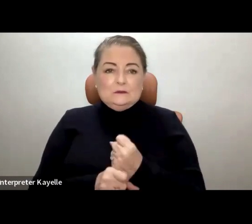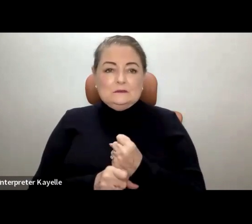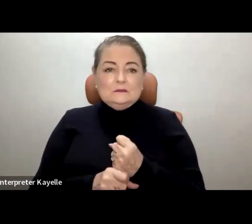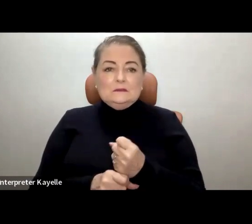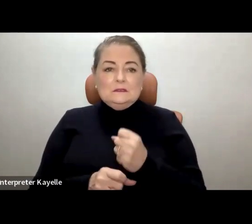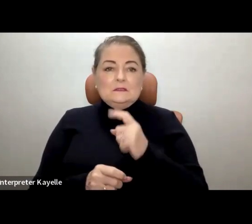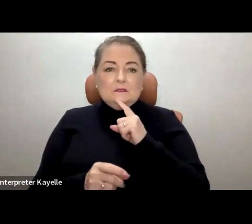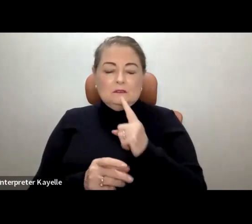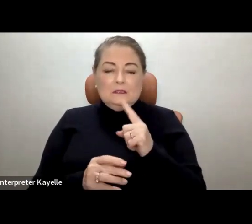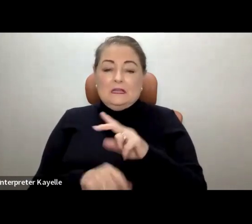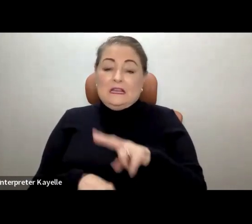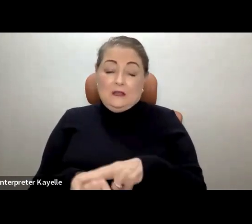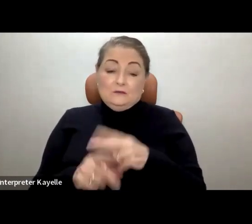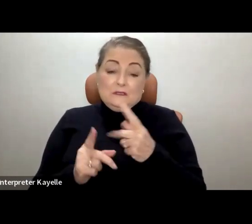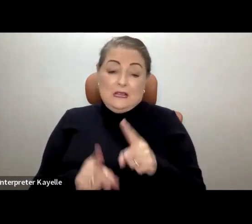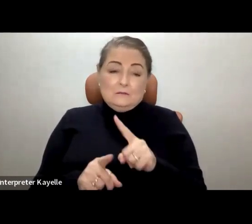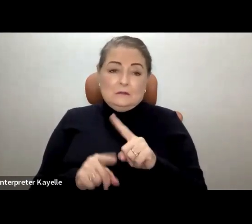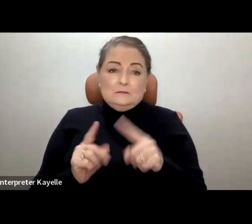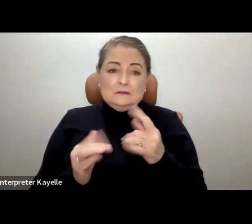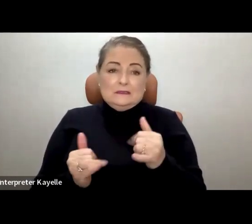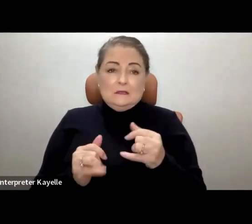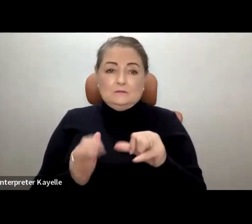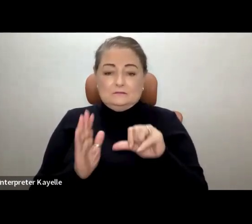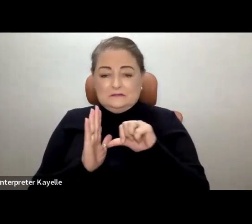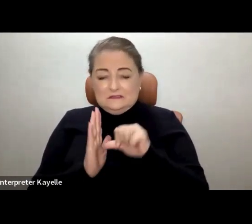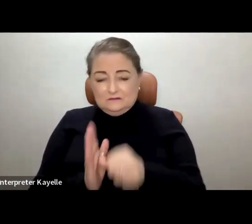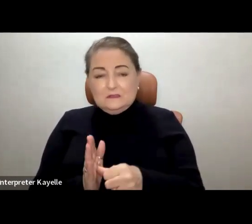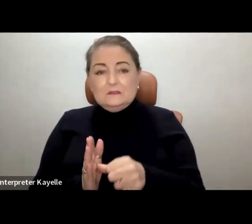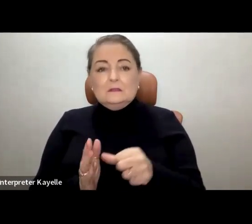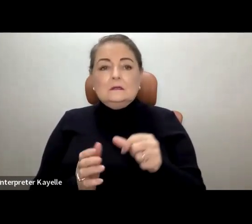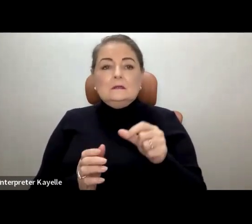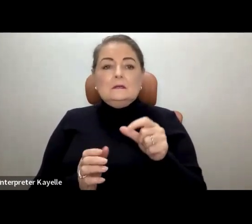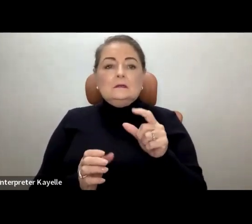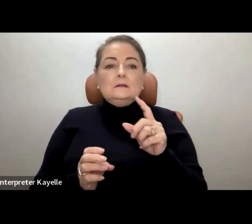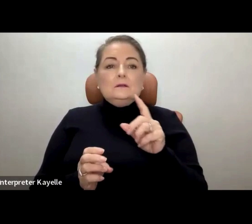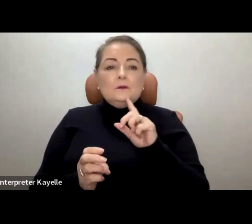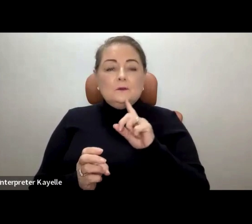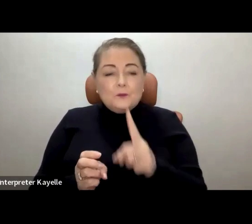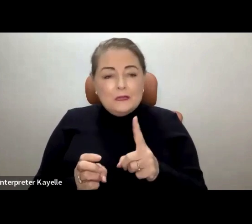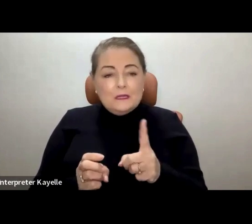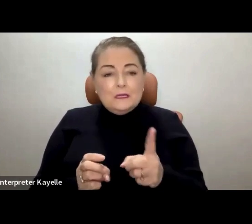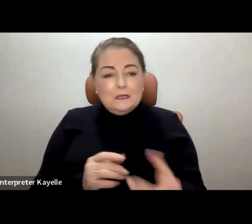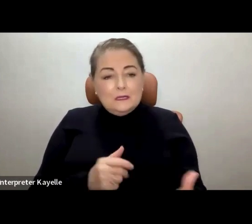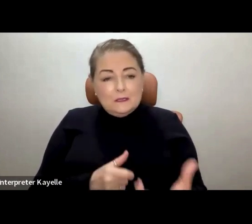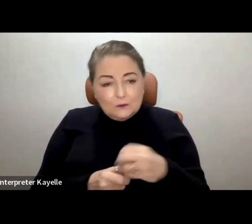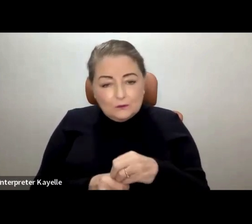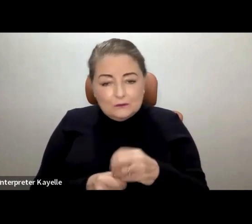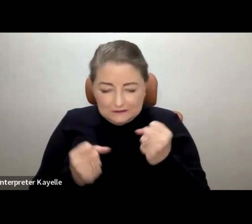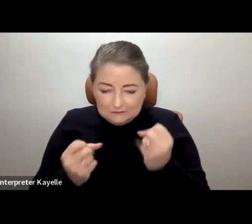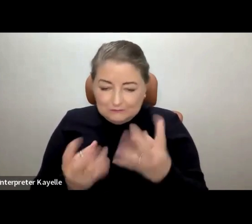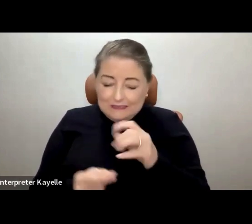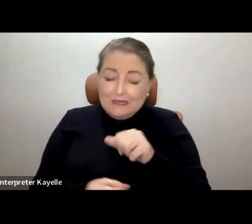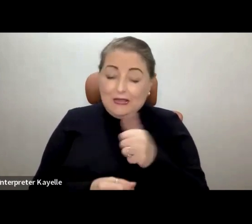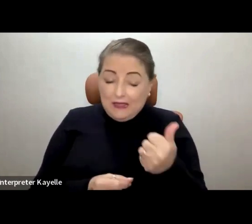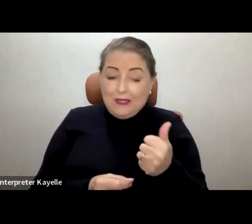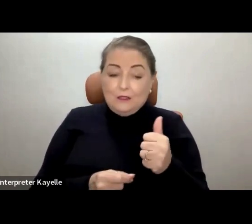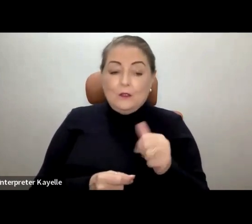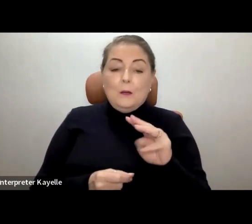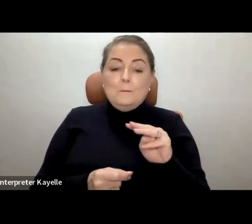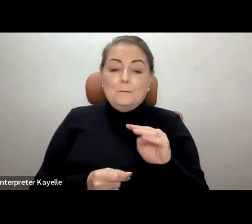happening naturally. But now we're putting in an emphasis on really, including as many other minority populations as possible